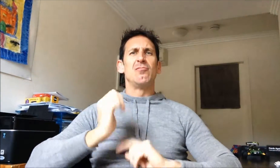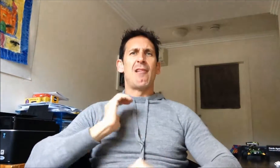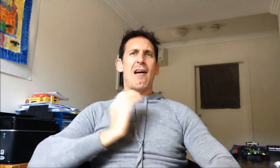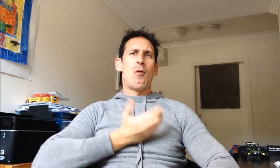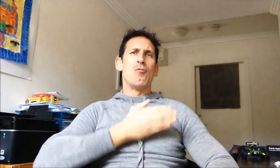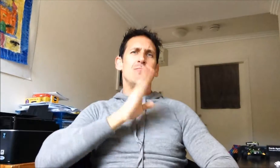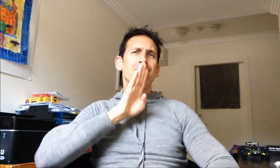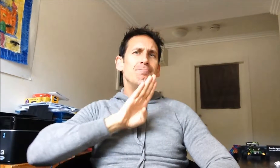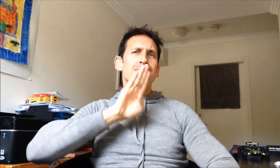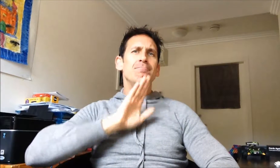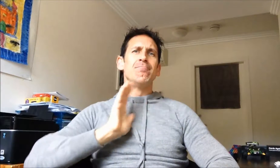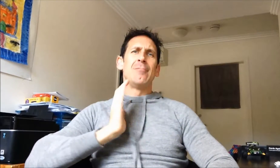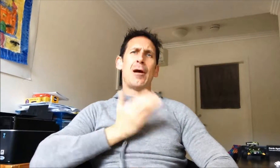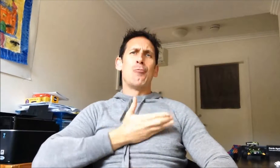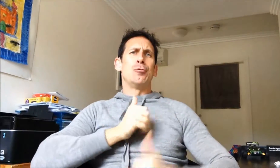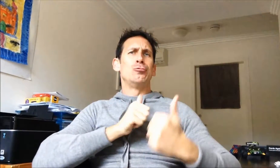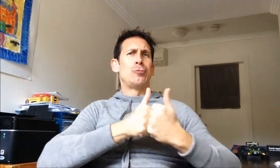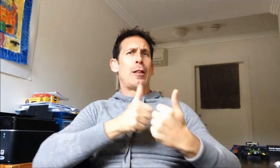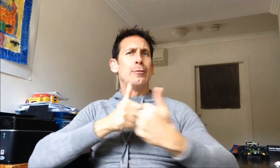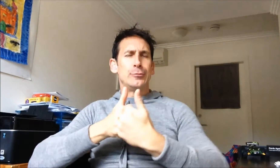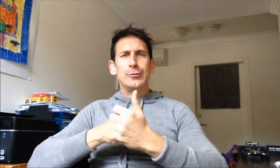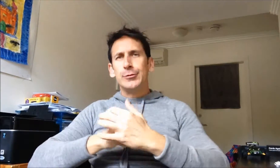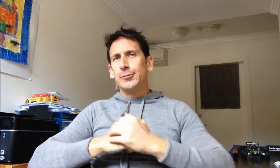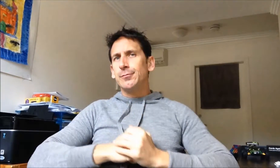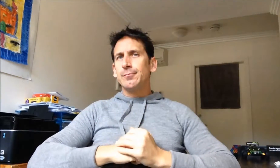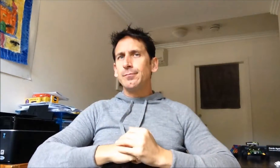our situation, our frustrations and our challenges.